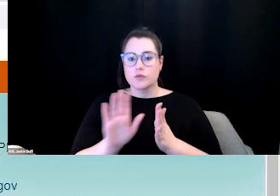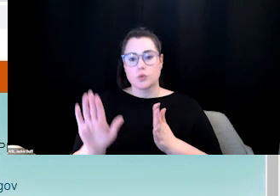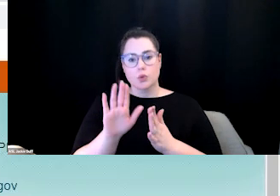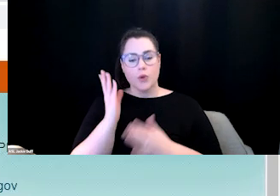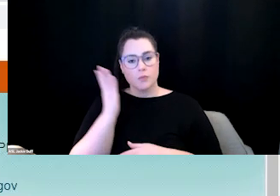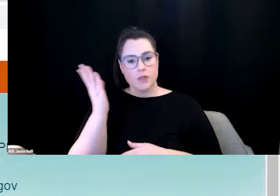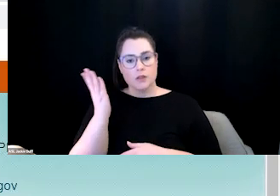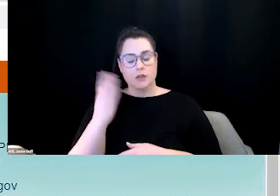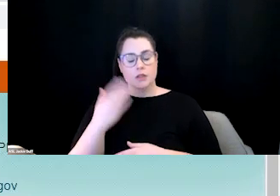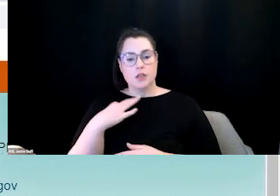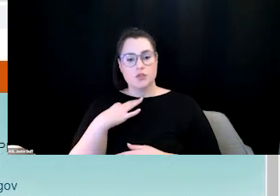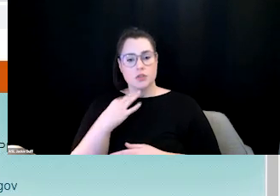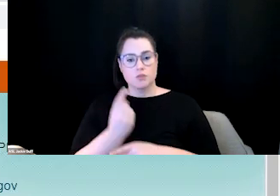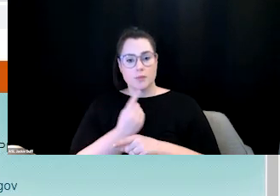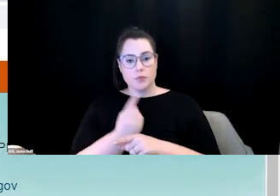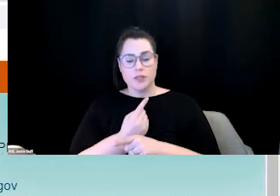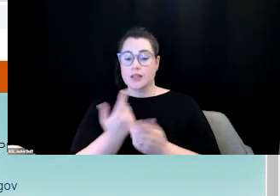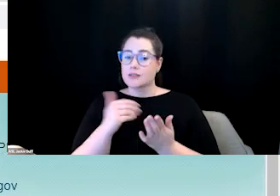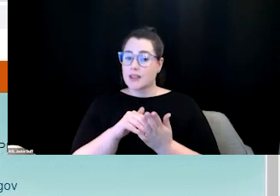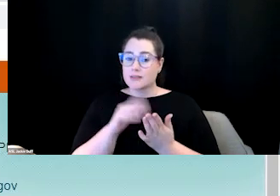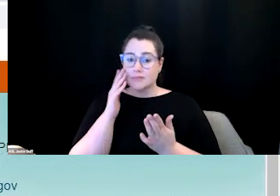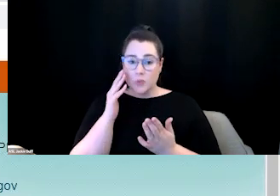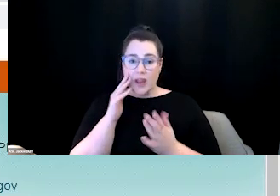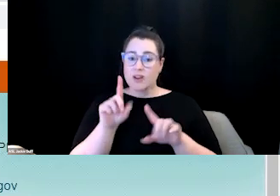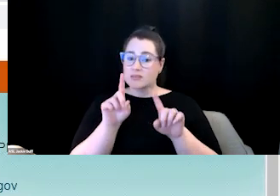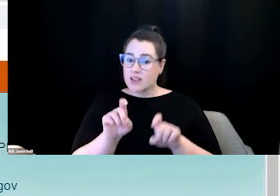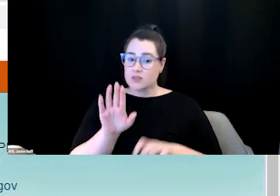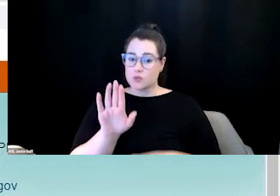Again, test your files as much as you can to make sure that that's not happening to you.